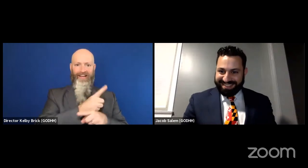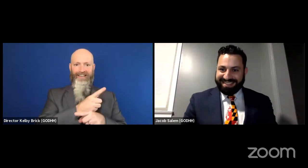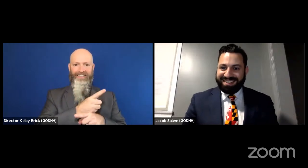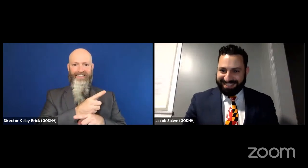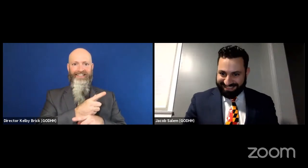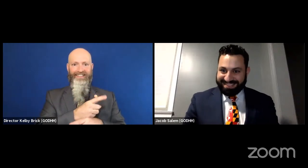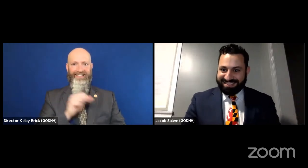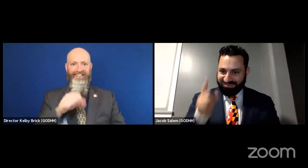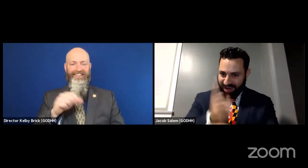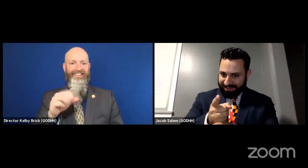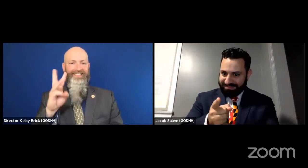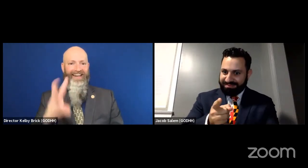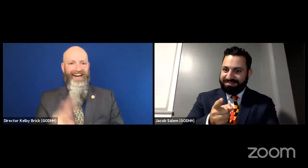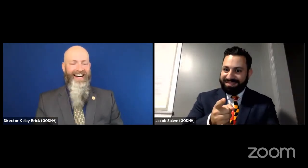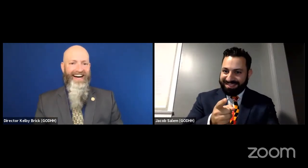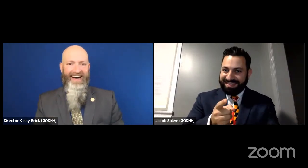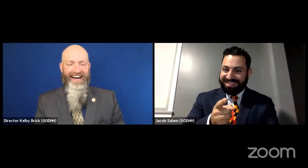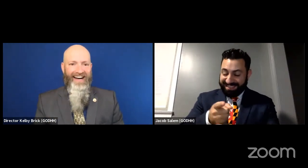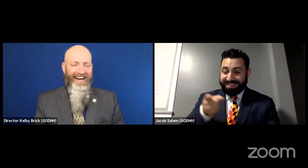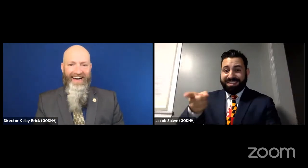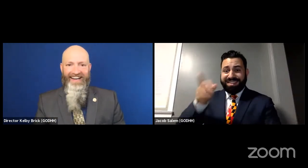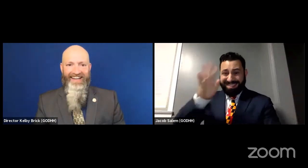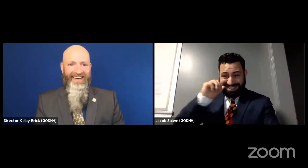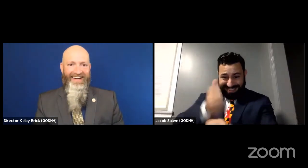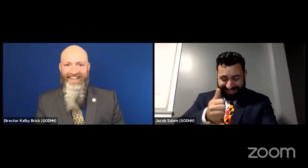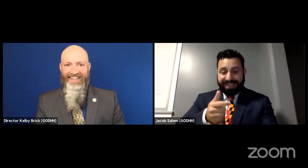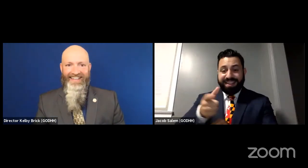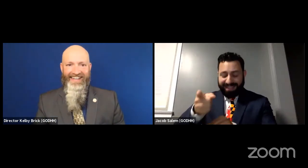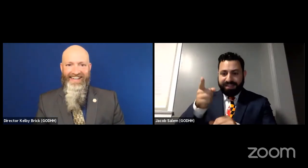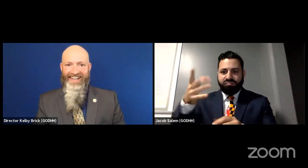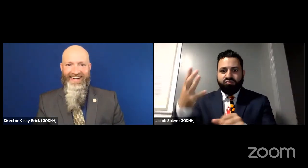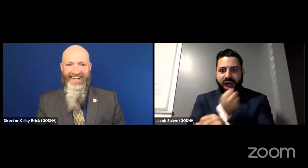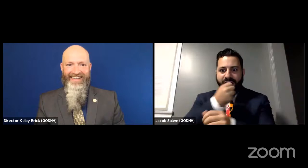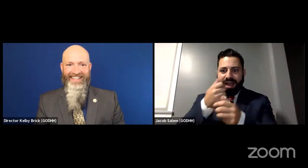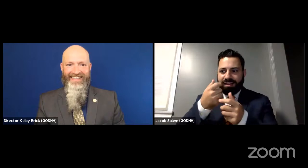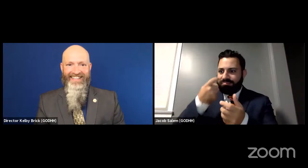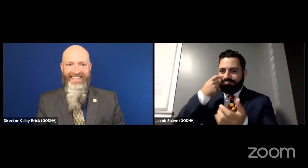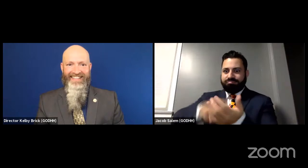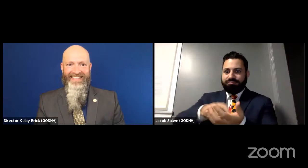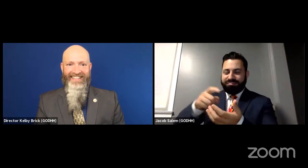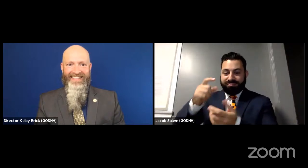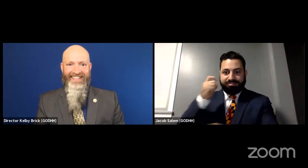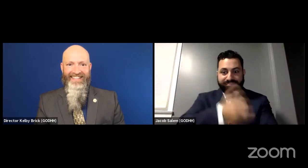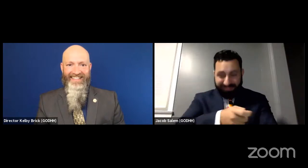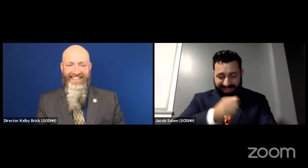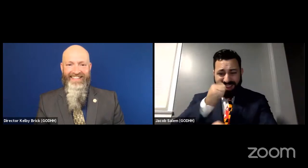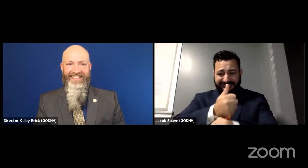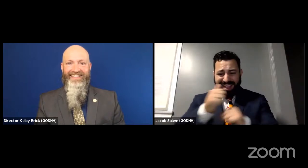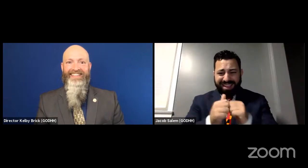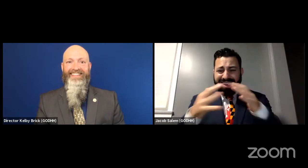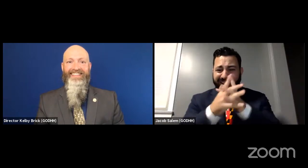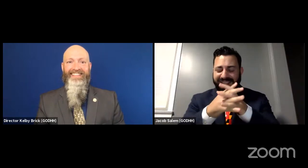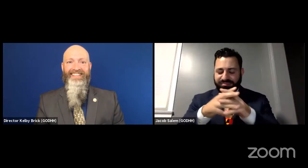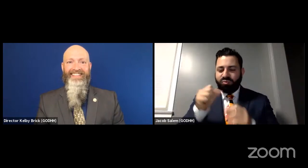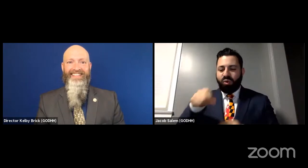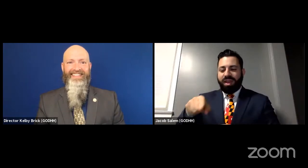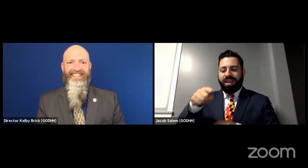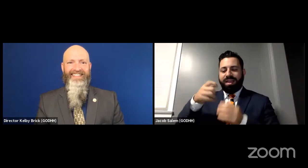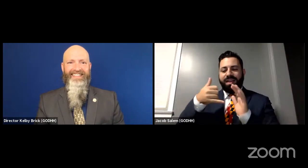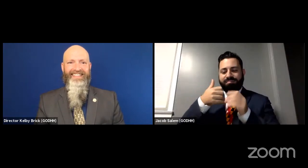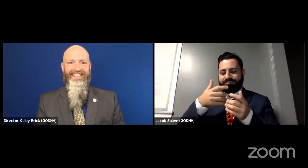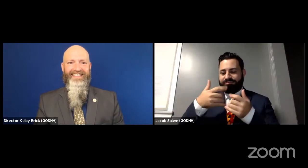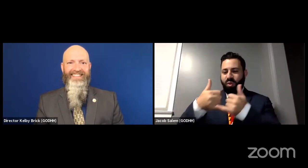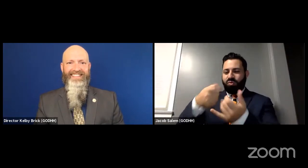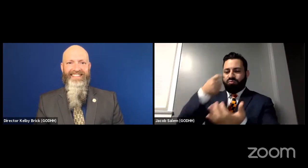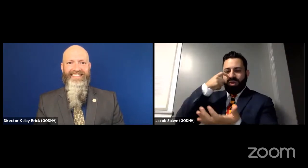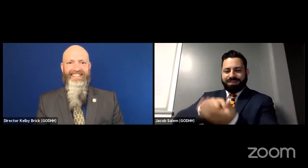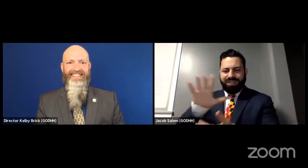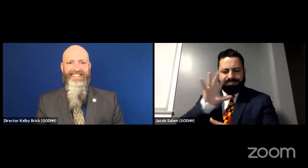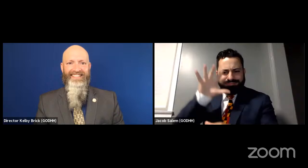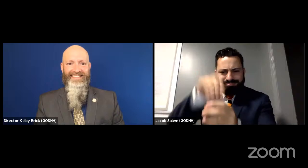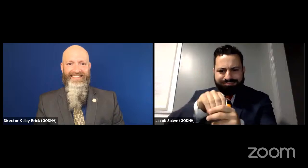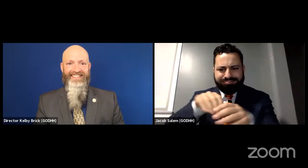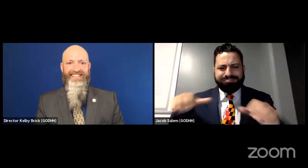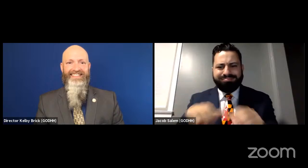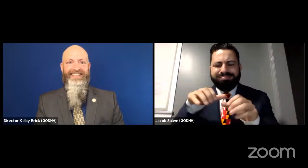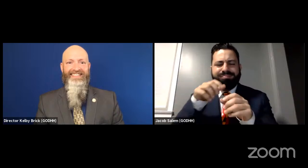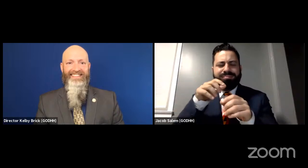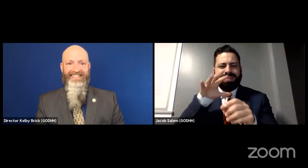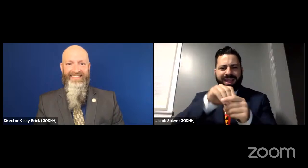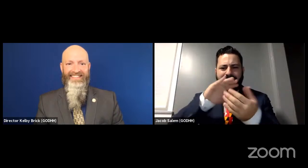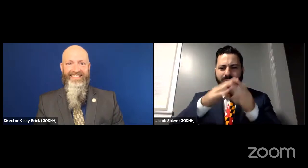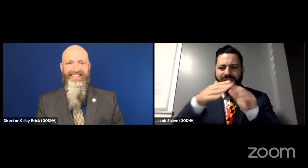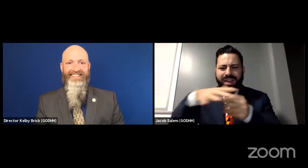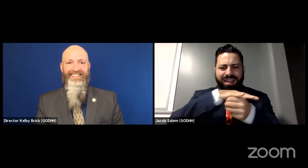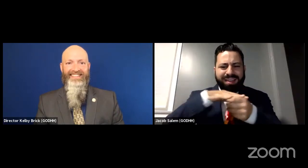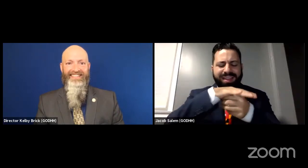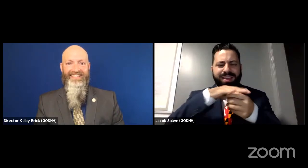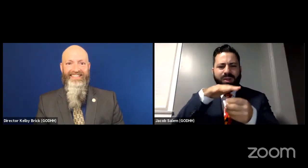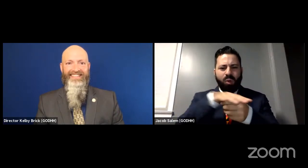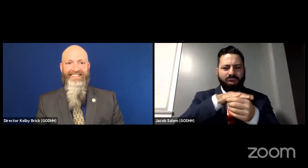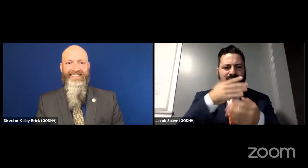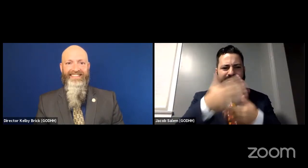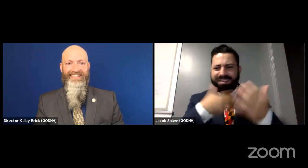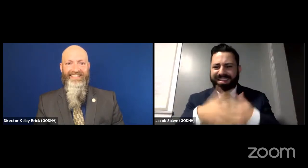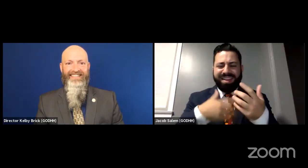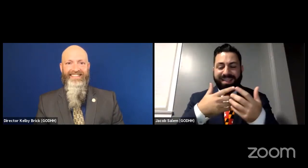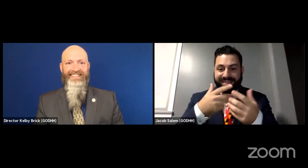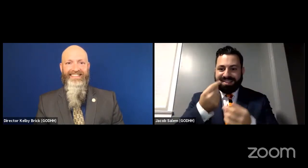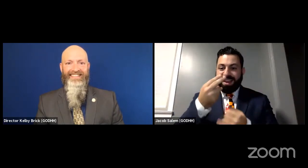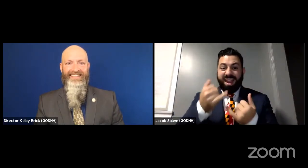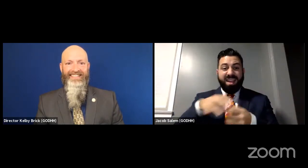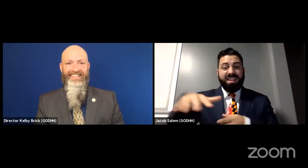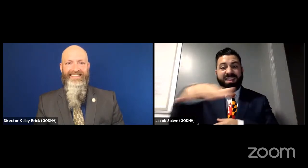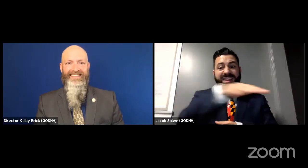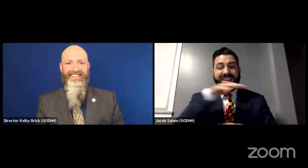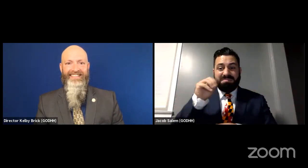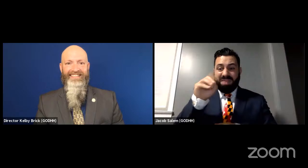that spells out Frederick. They actually were recognized for their involvement in the community.